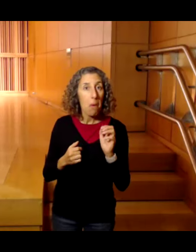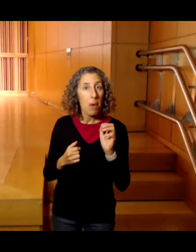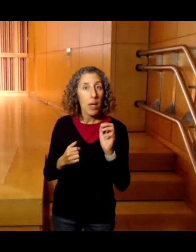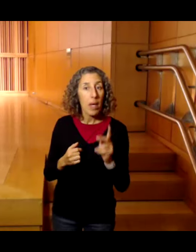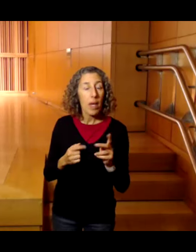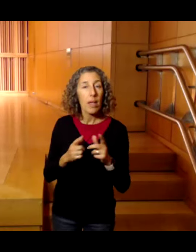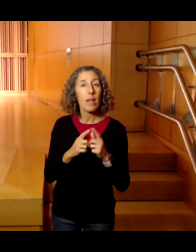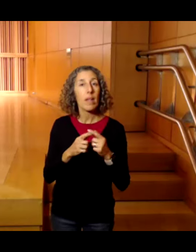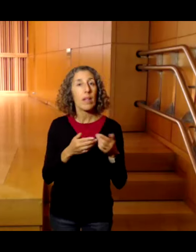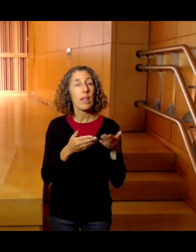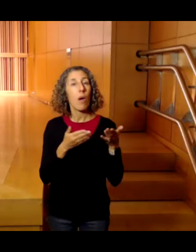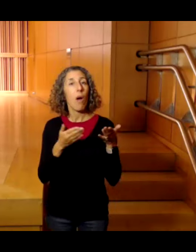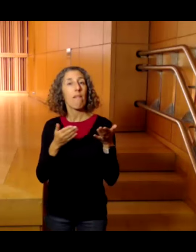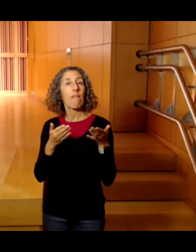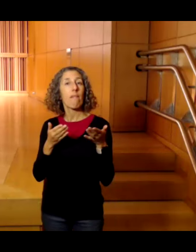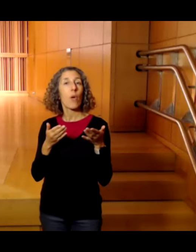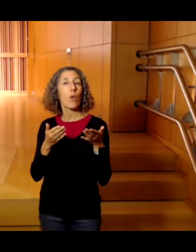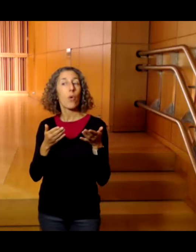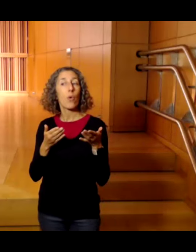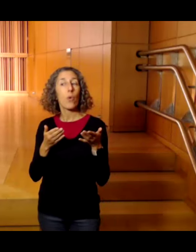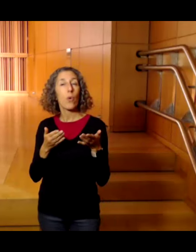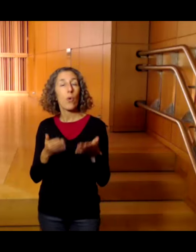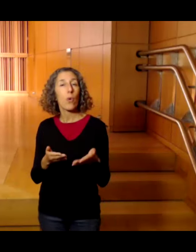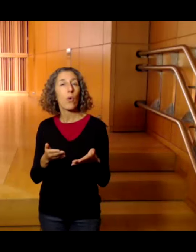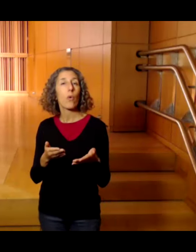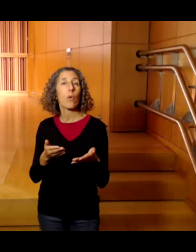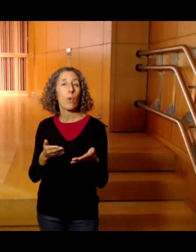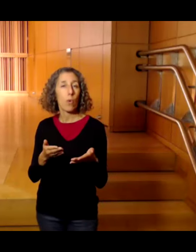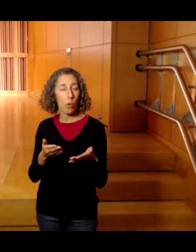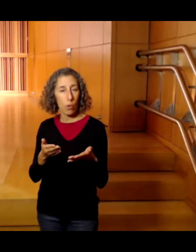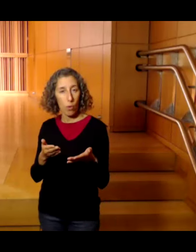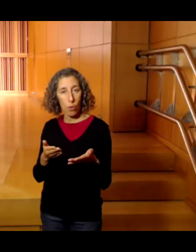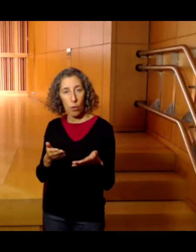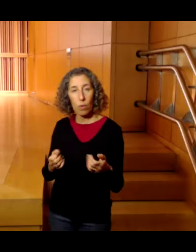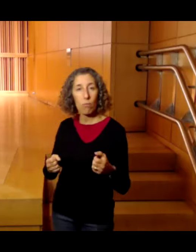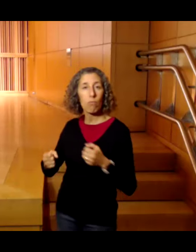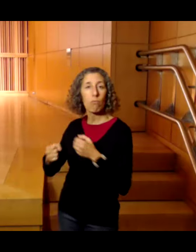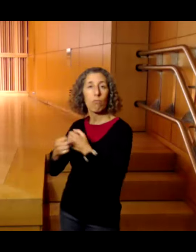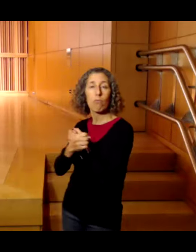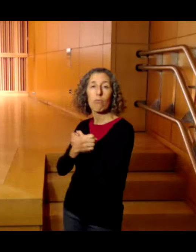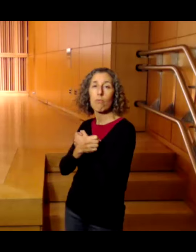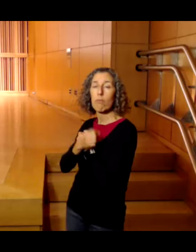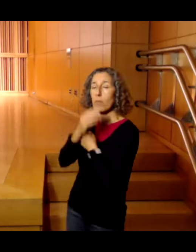was presented to a still uncertain James. He took me in his arms and kissed me, Baldwin remembered.